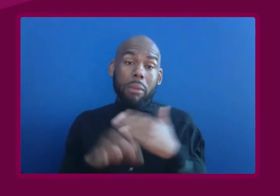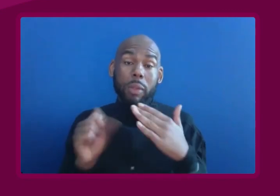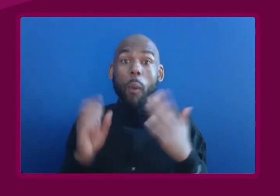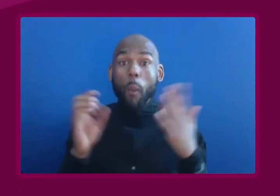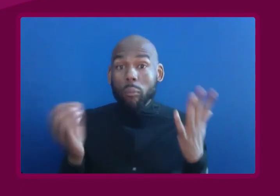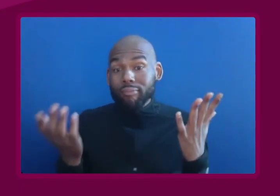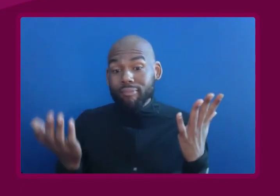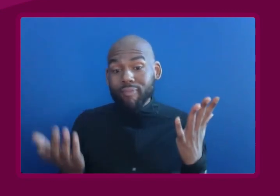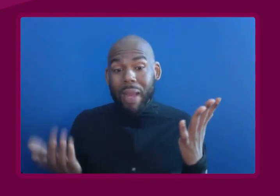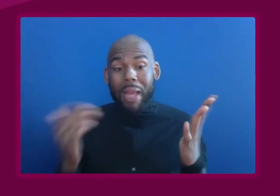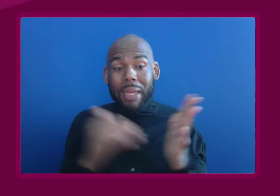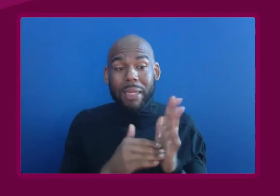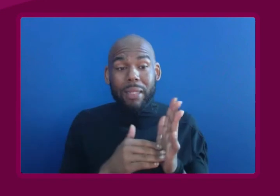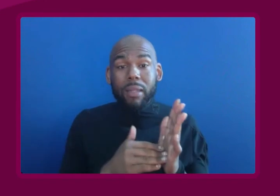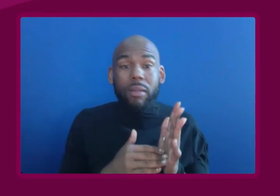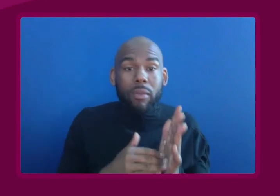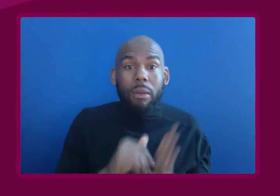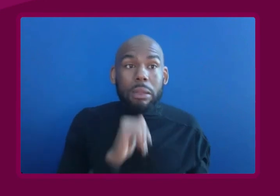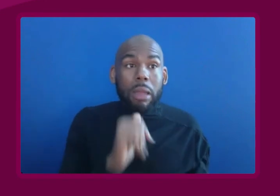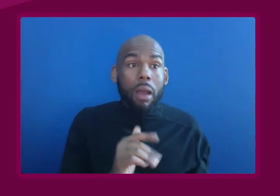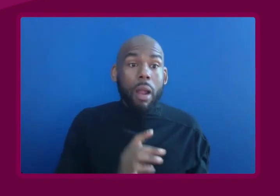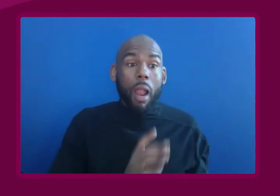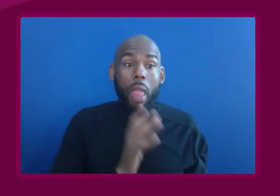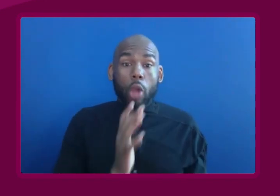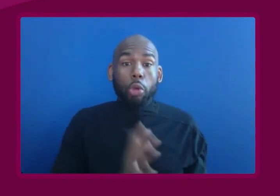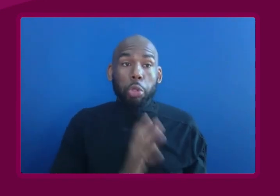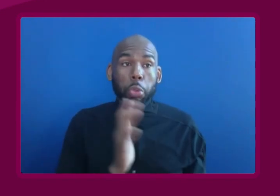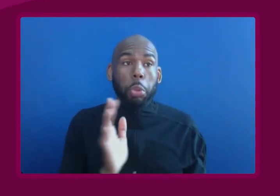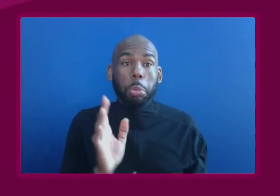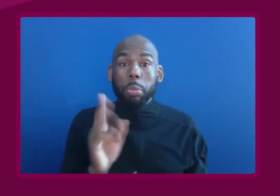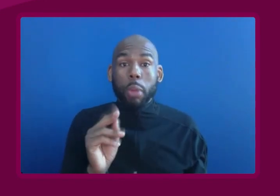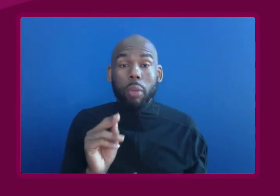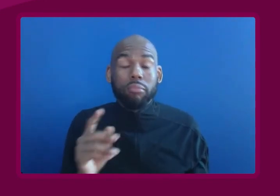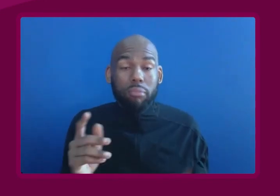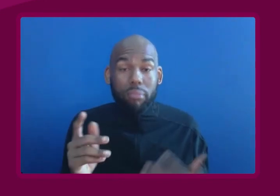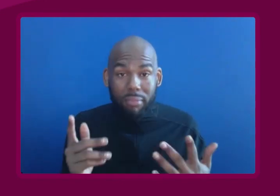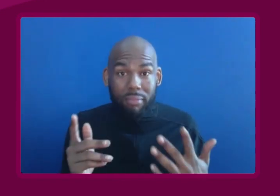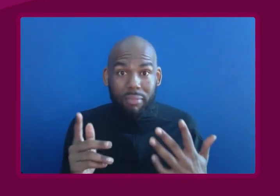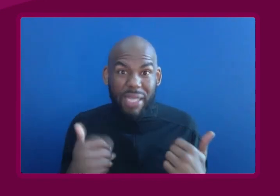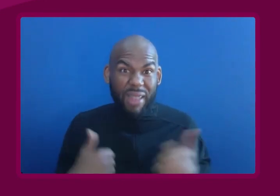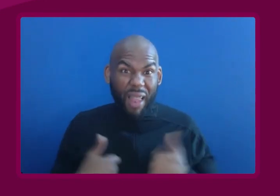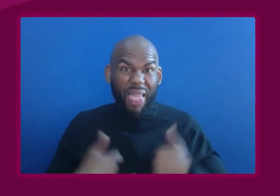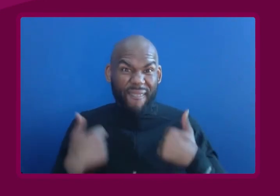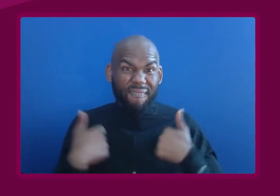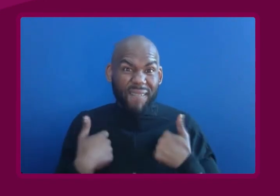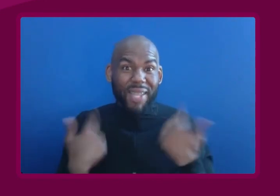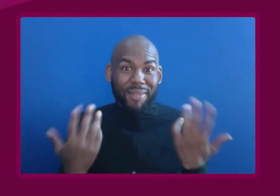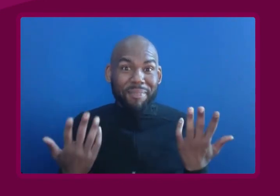Again, it's not a luxury, it's living. And why?